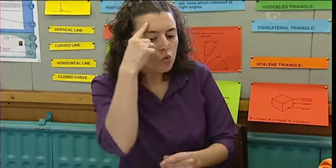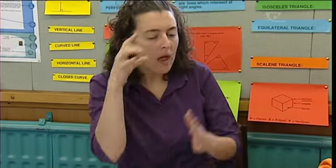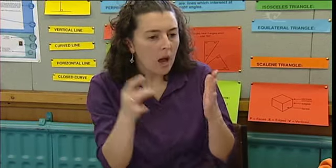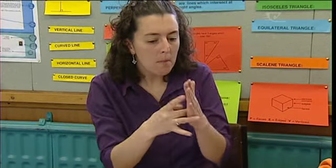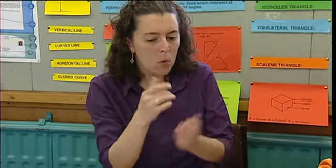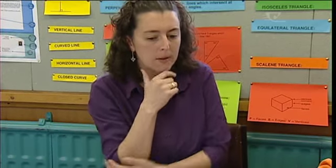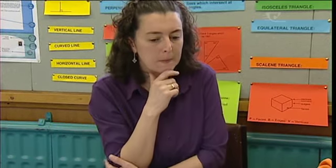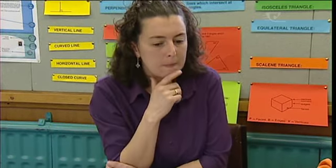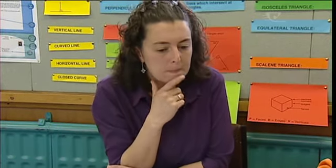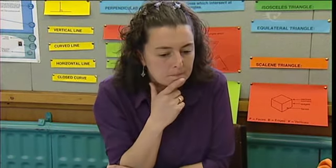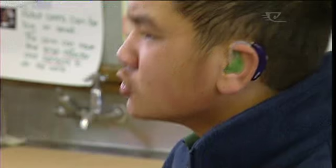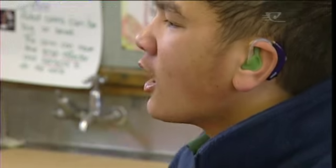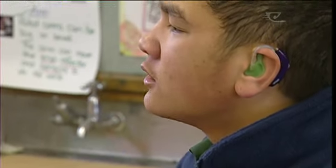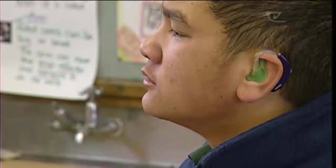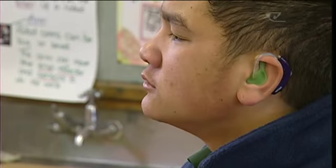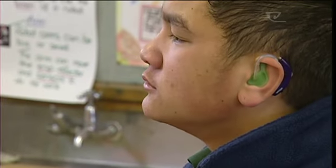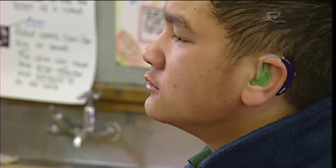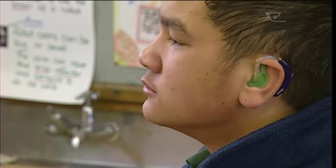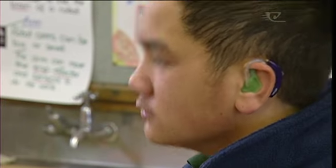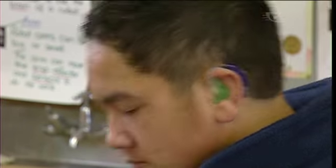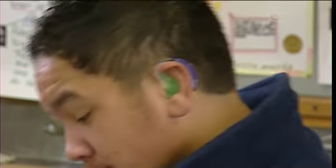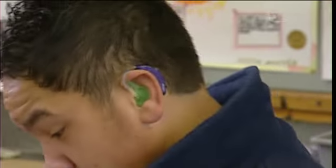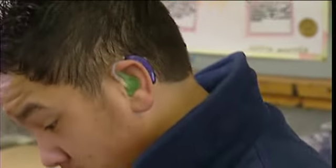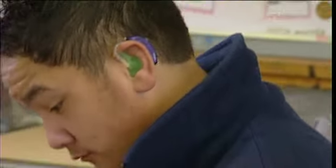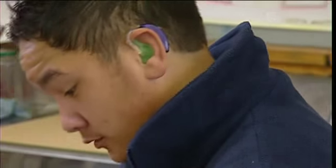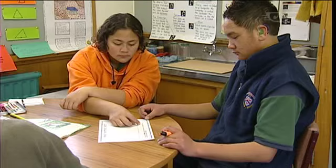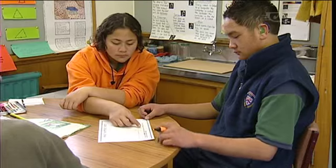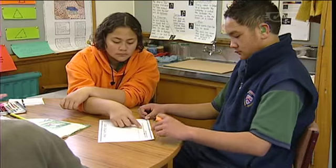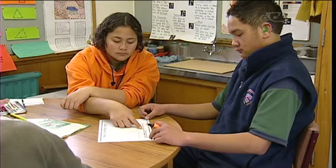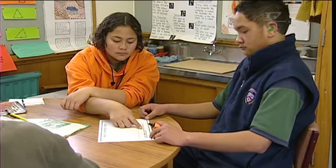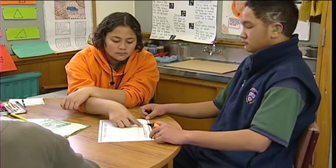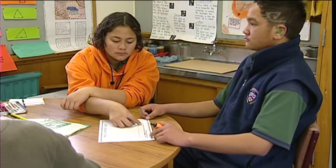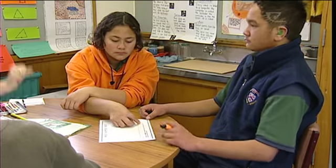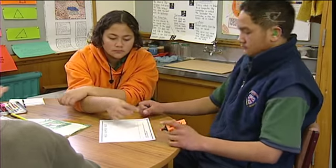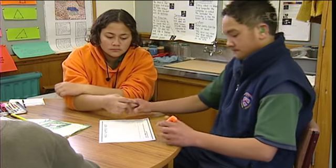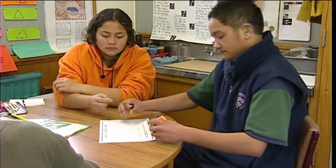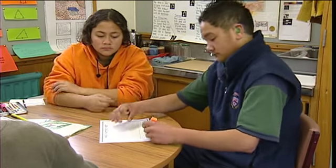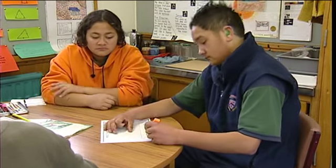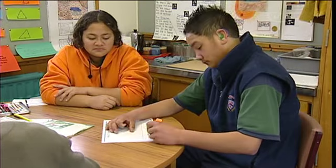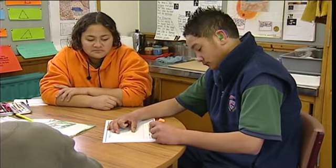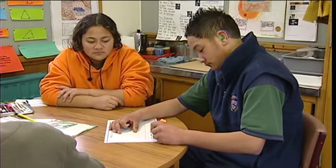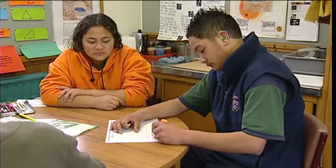For those with a hearing impairment who don't understand Maori concepts, that is how Maori concepts